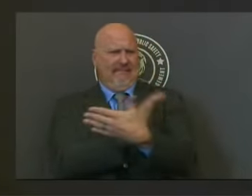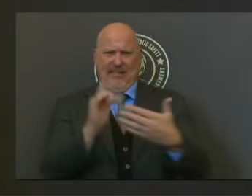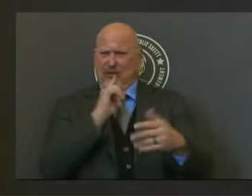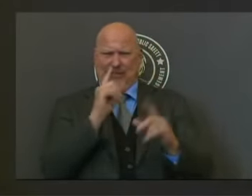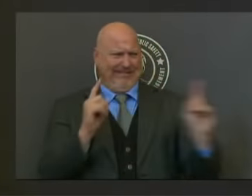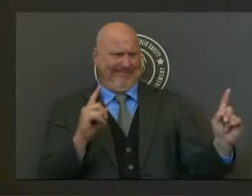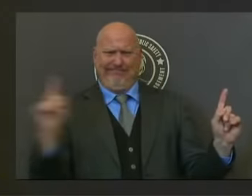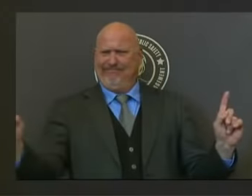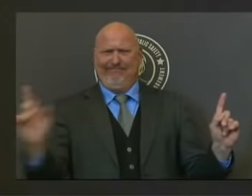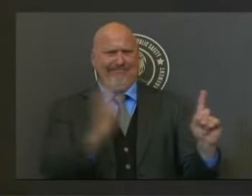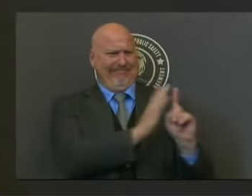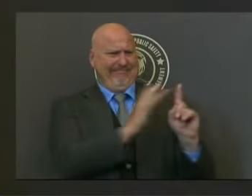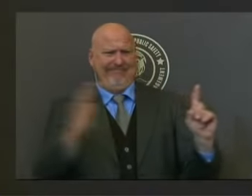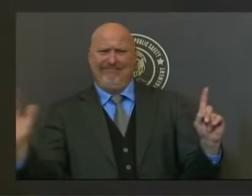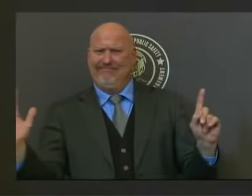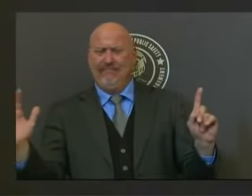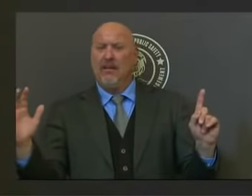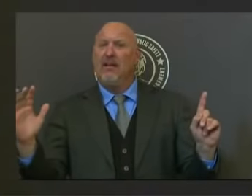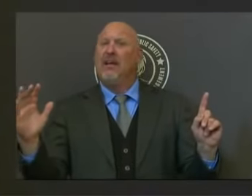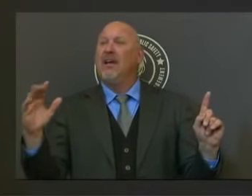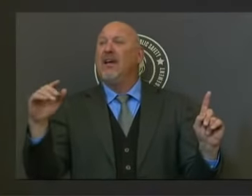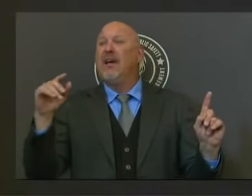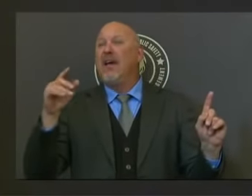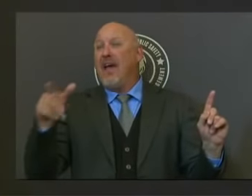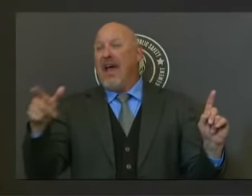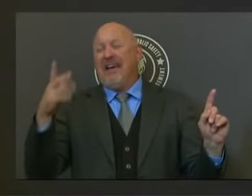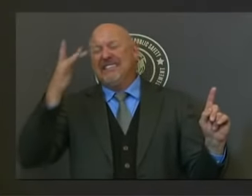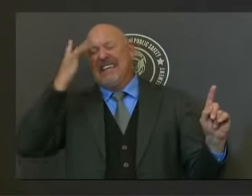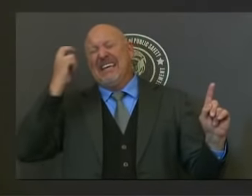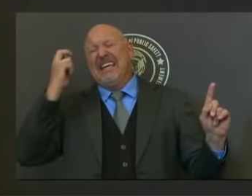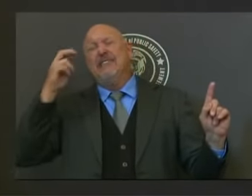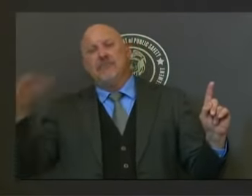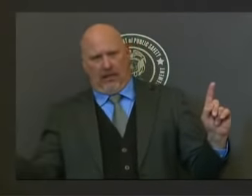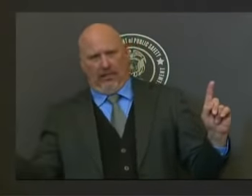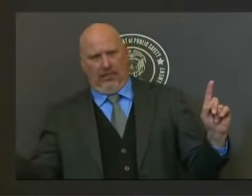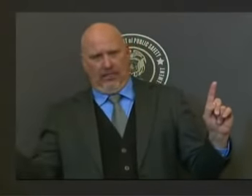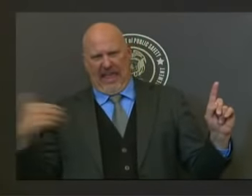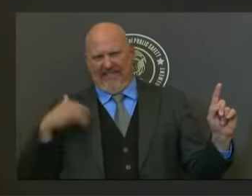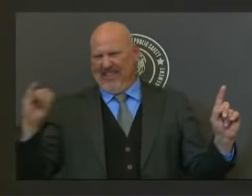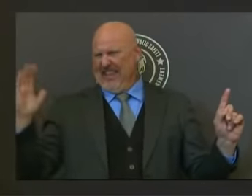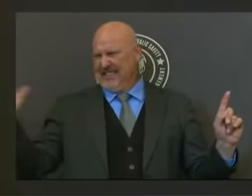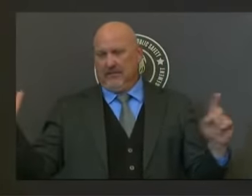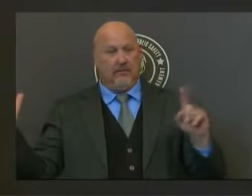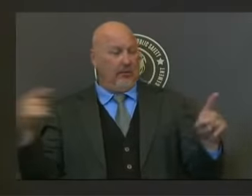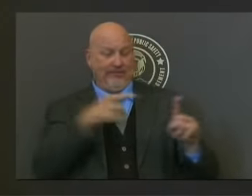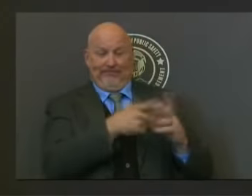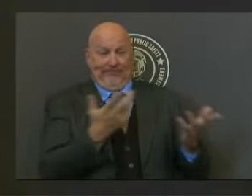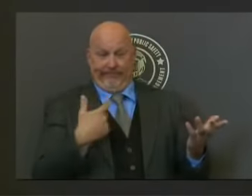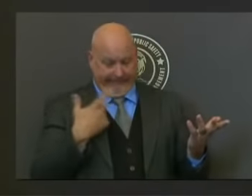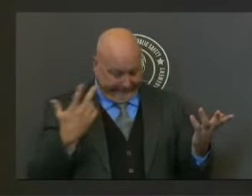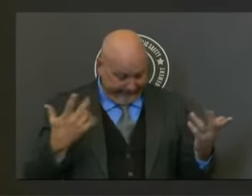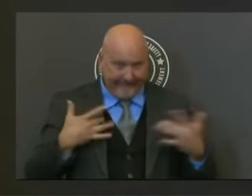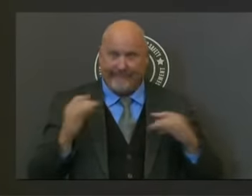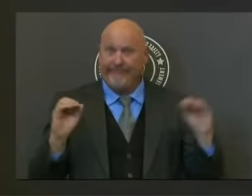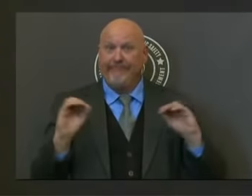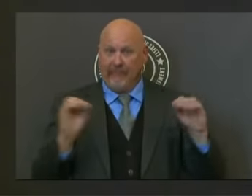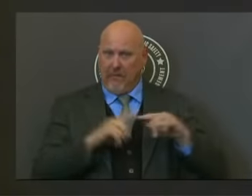the good news is that most of us if we will survive